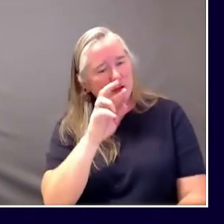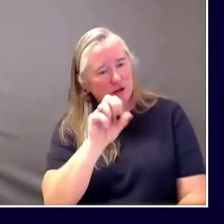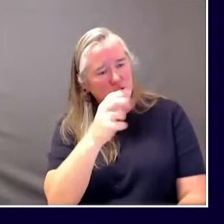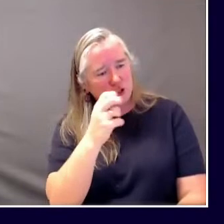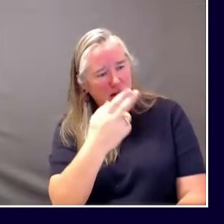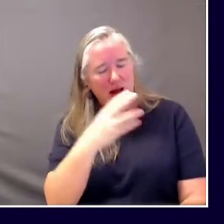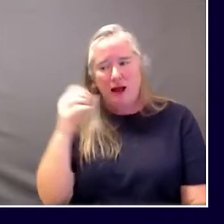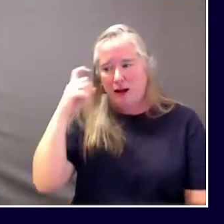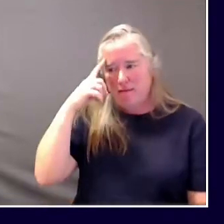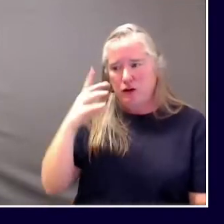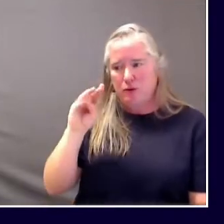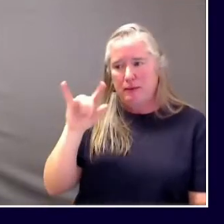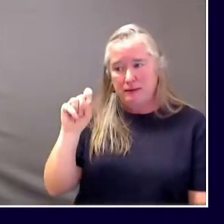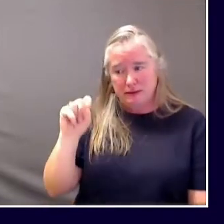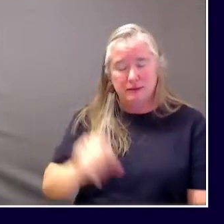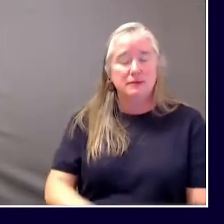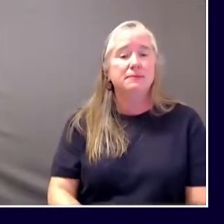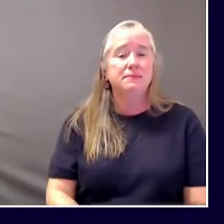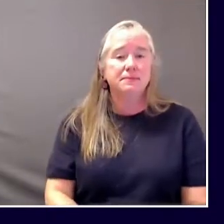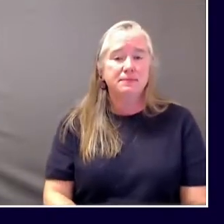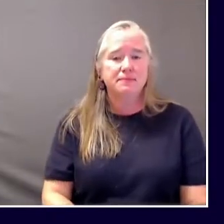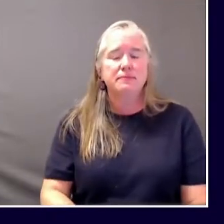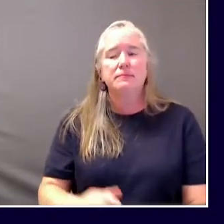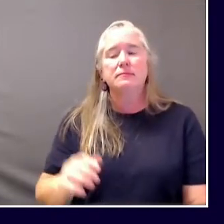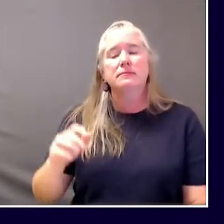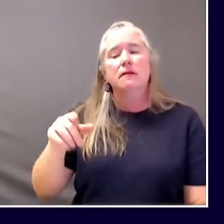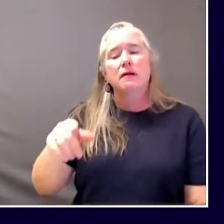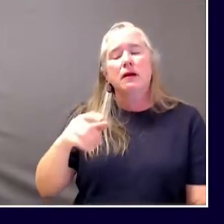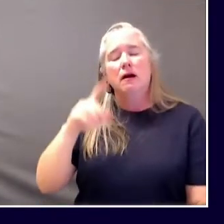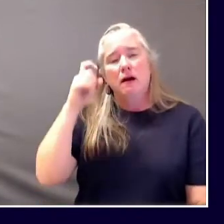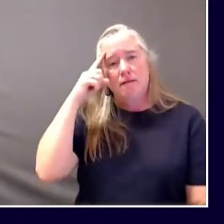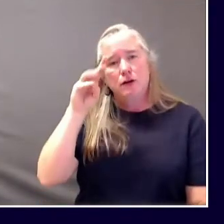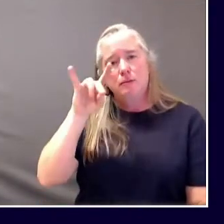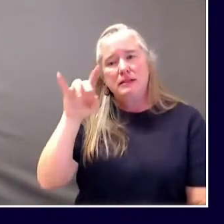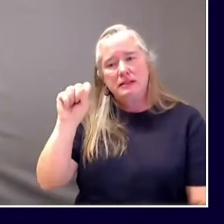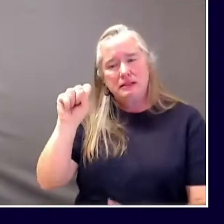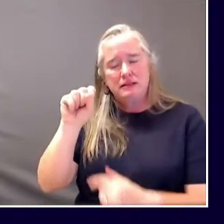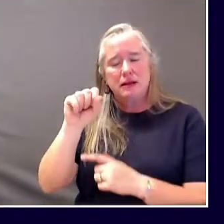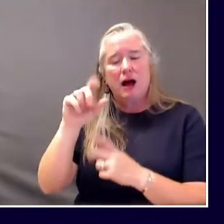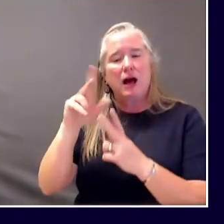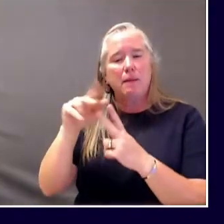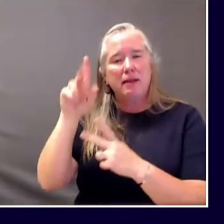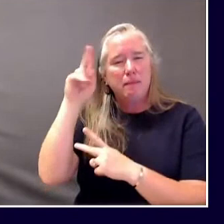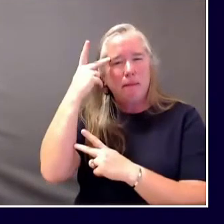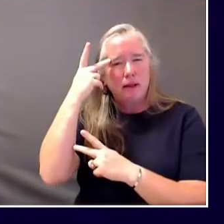mills governor mills I have a